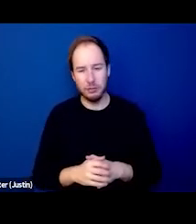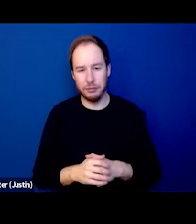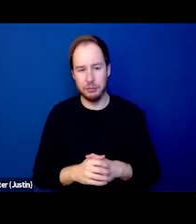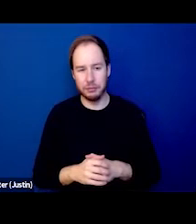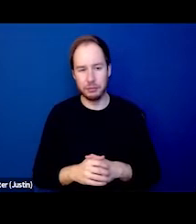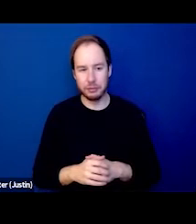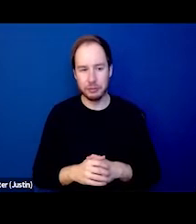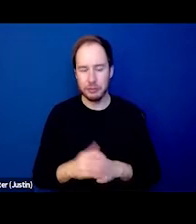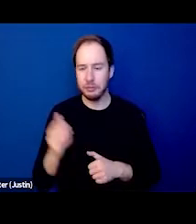Next slide.